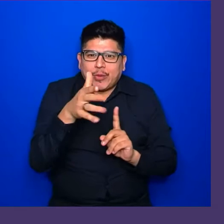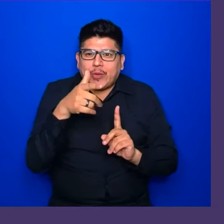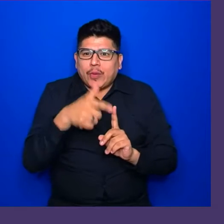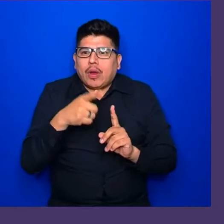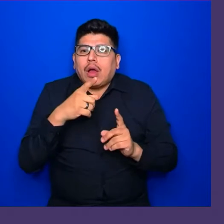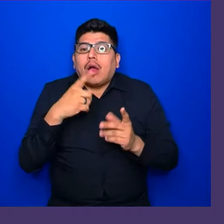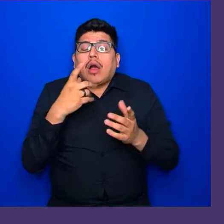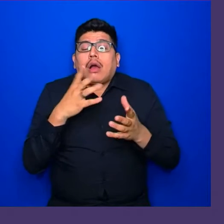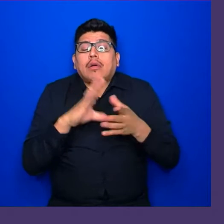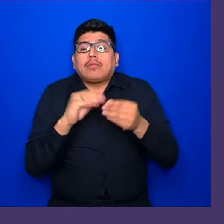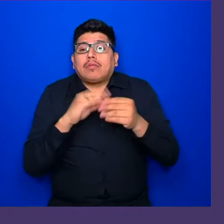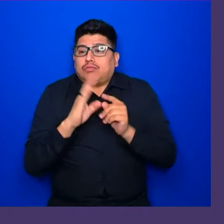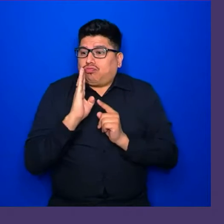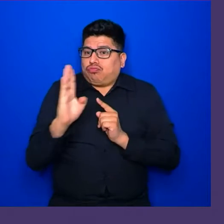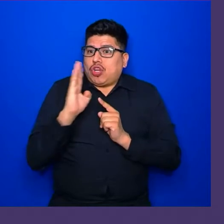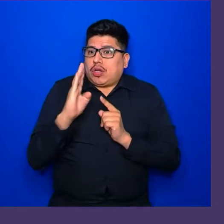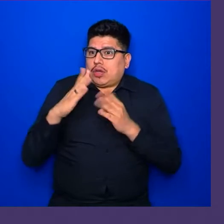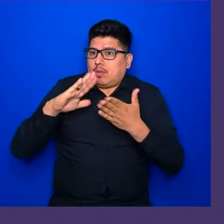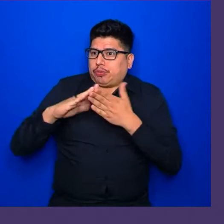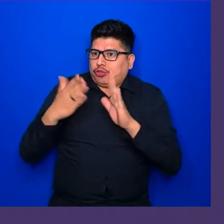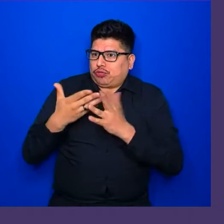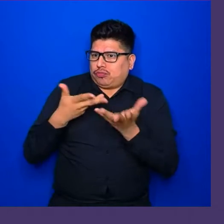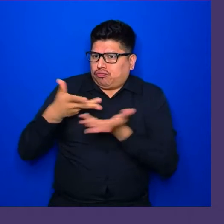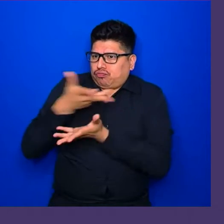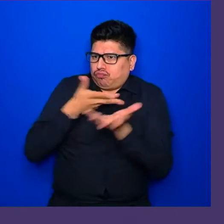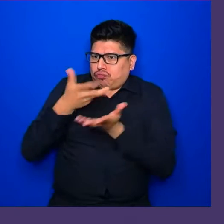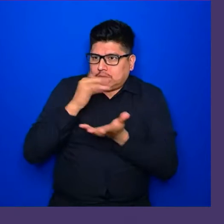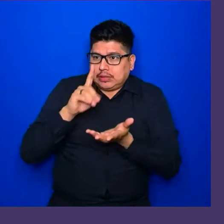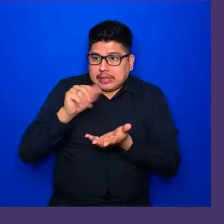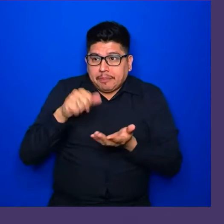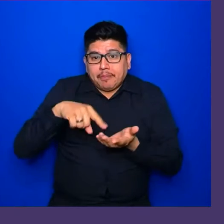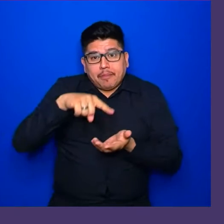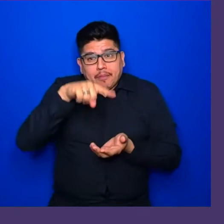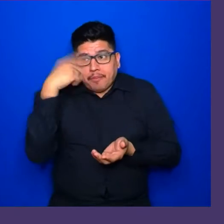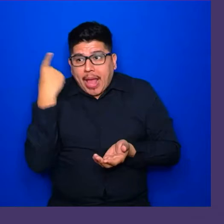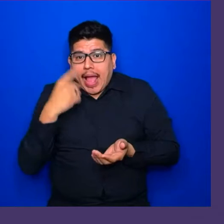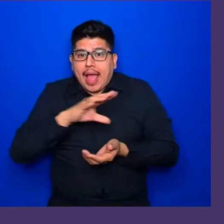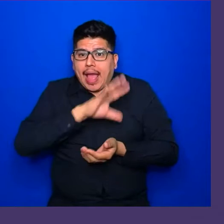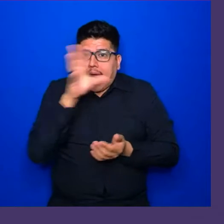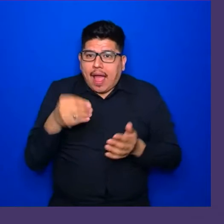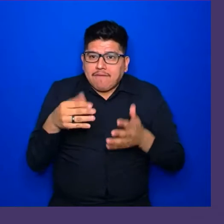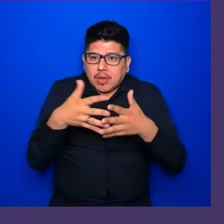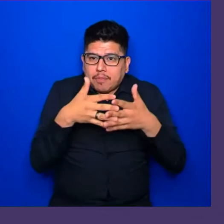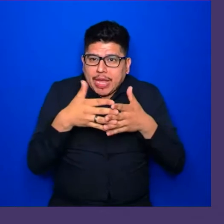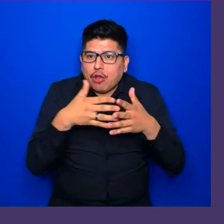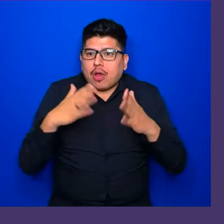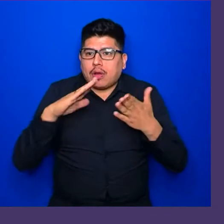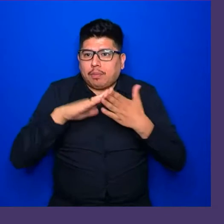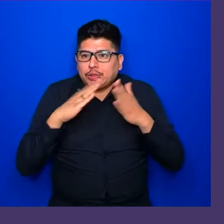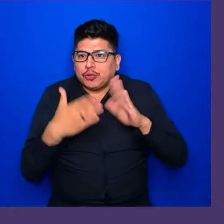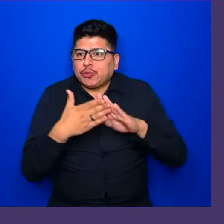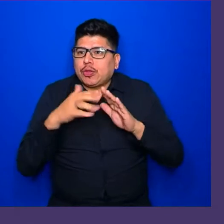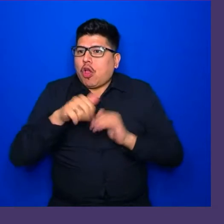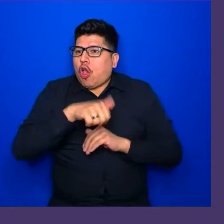disability, black and African American communities, and others, what would be the message you would give to them